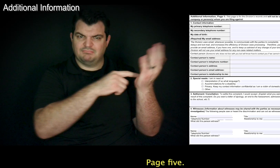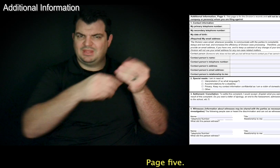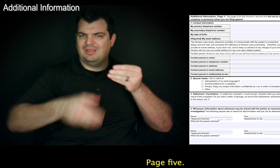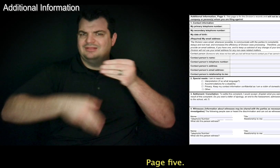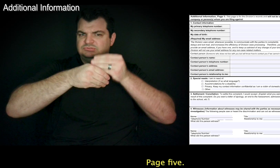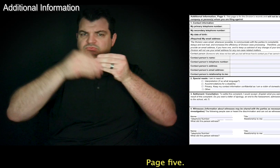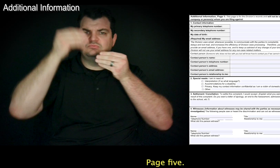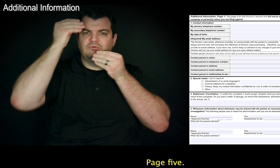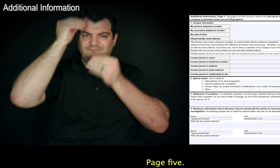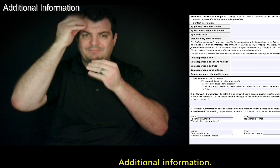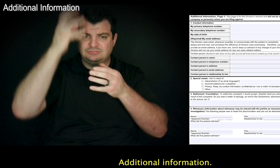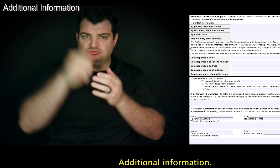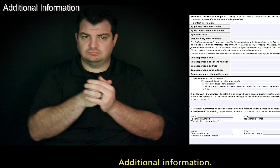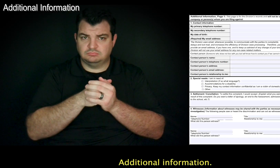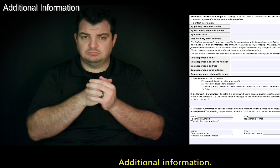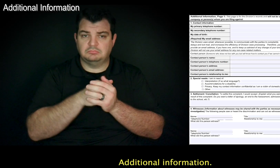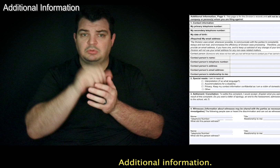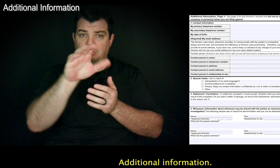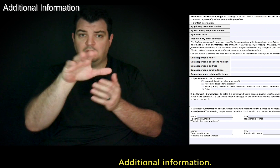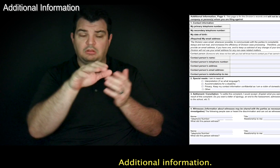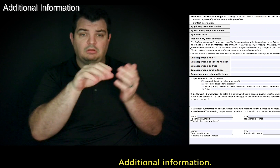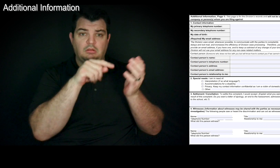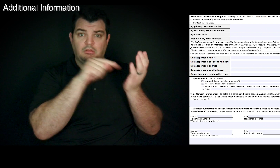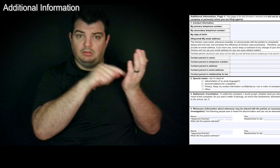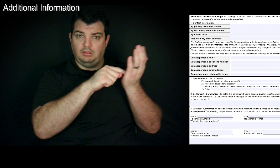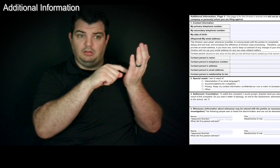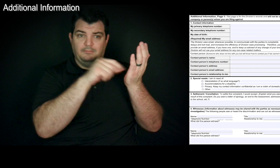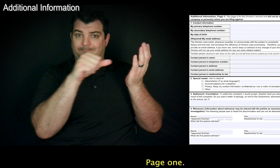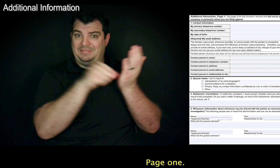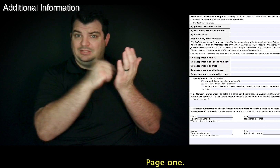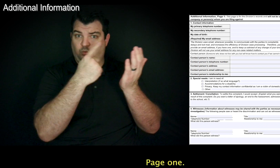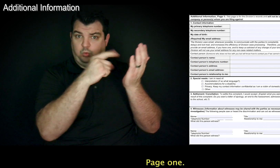Page five. Additional information. Page one.